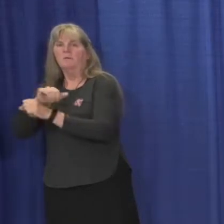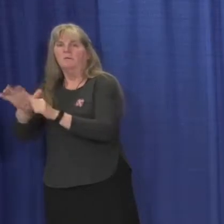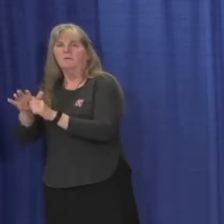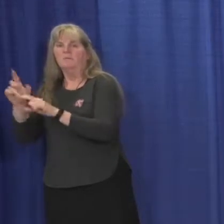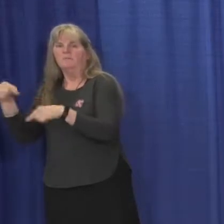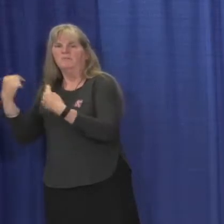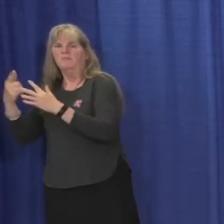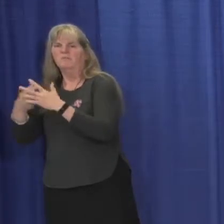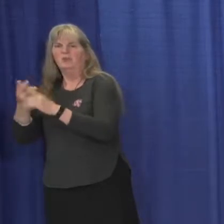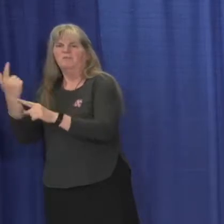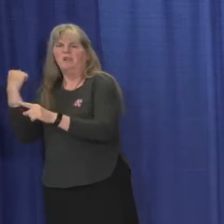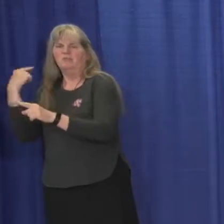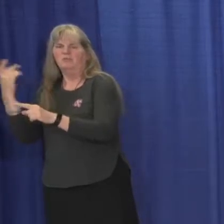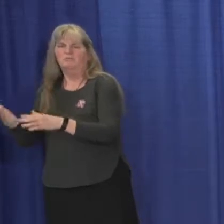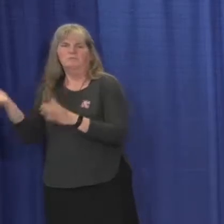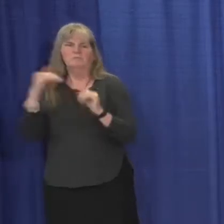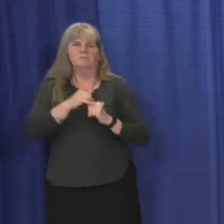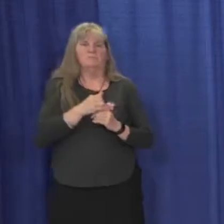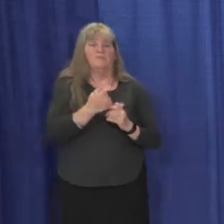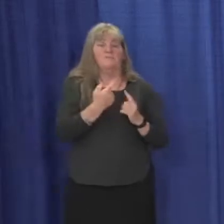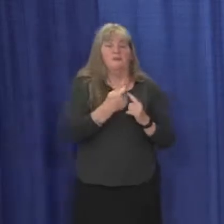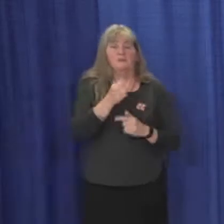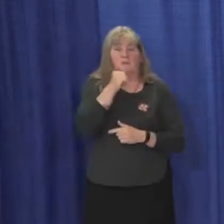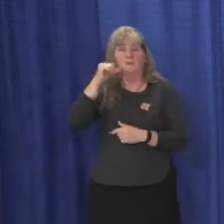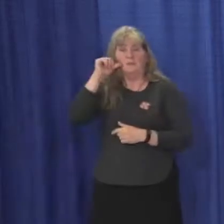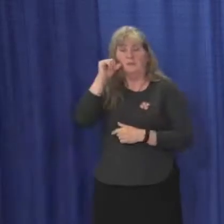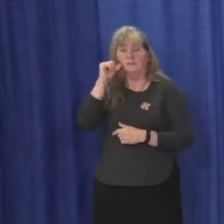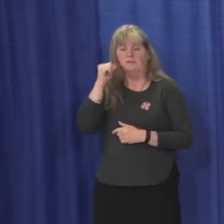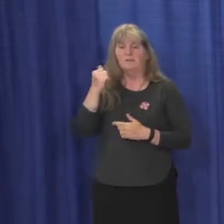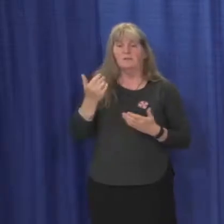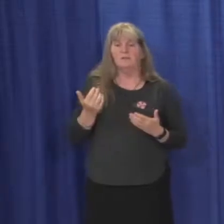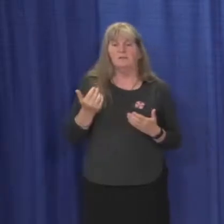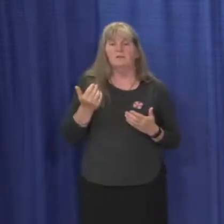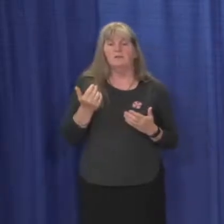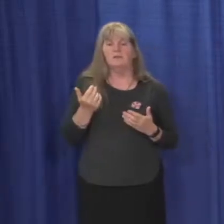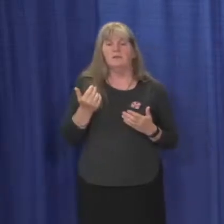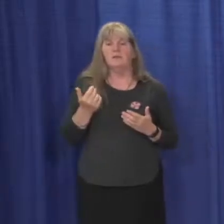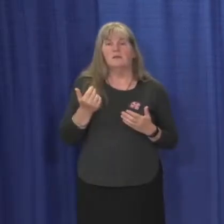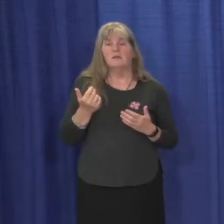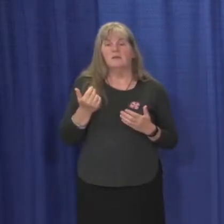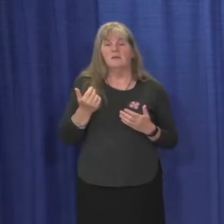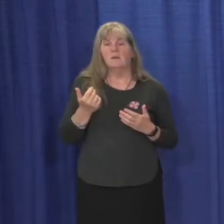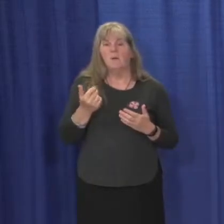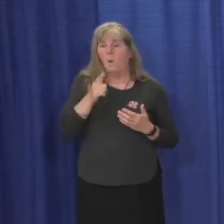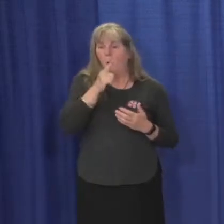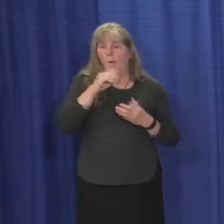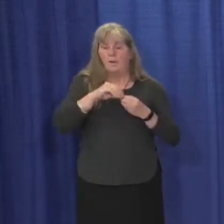of this pandemic. As of yesterday in terms of